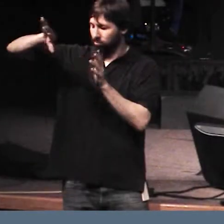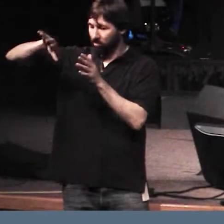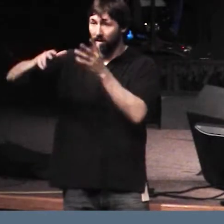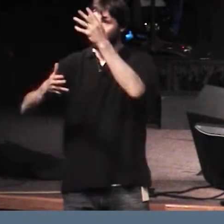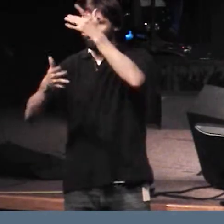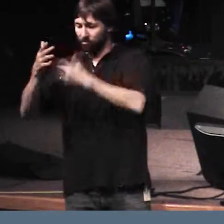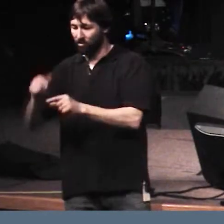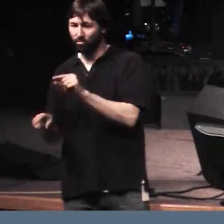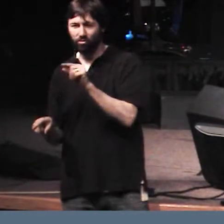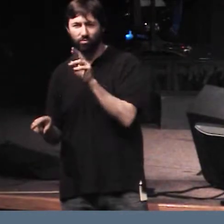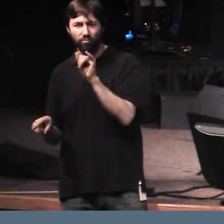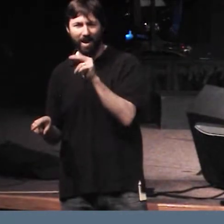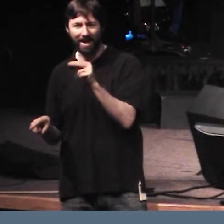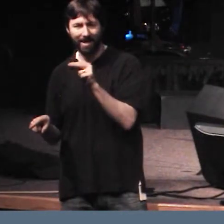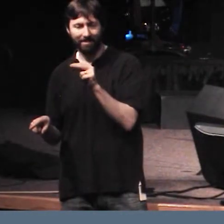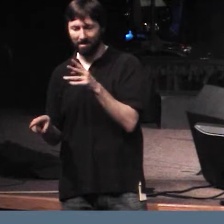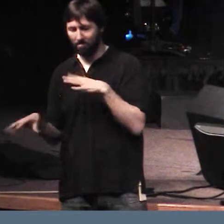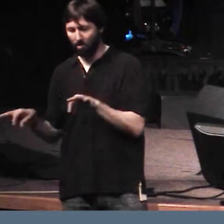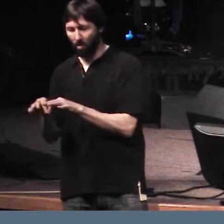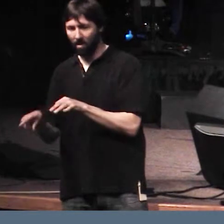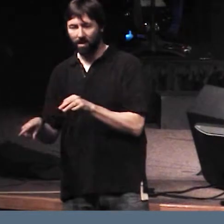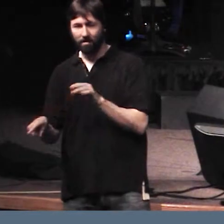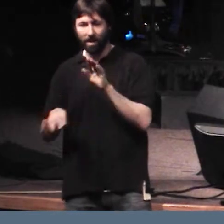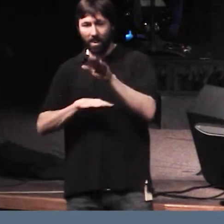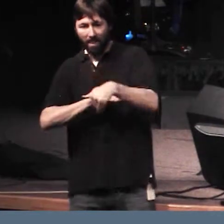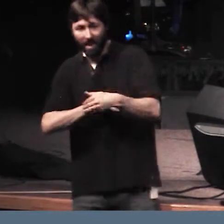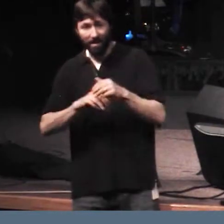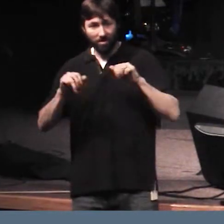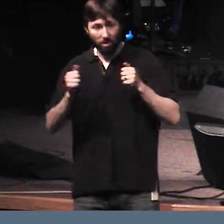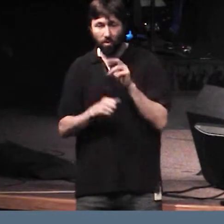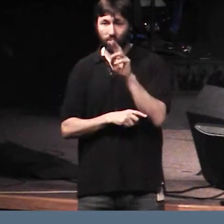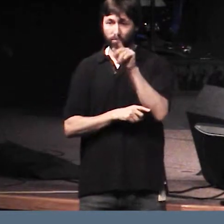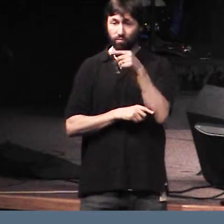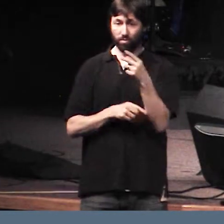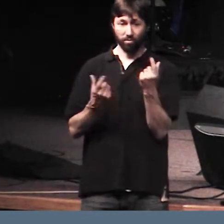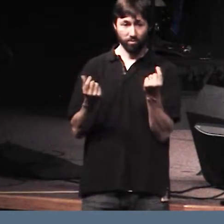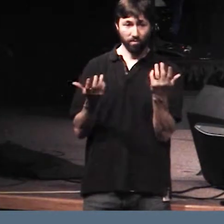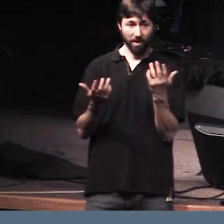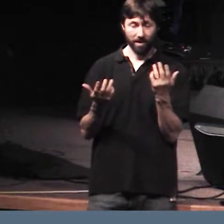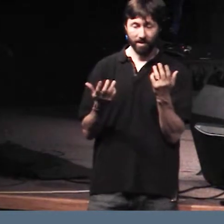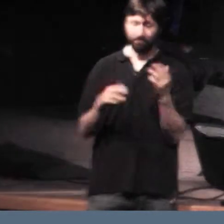there and when it gets late and starts getting cold Ruth is supposed to go up by Naomi's advice and say